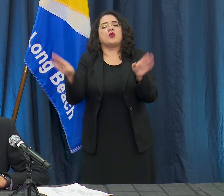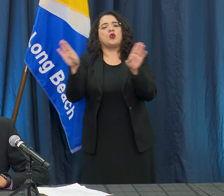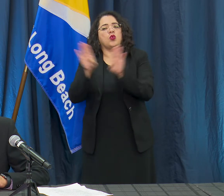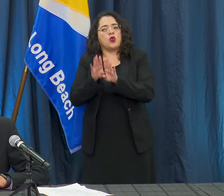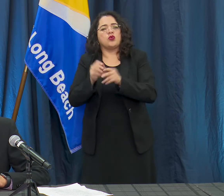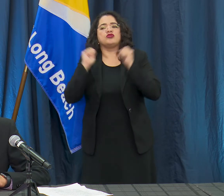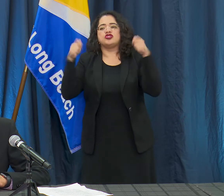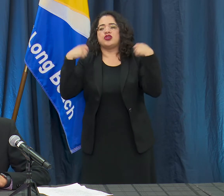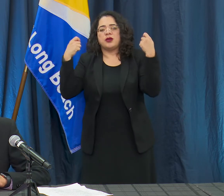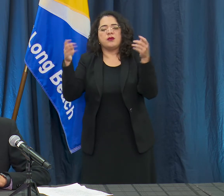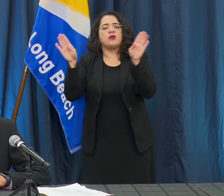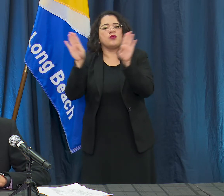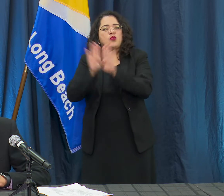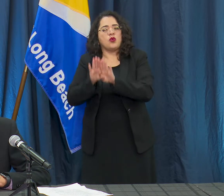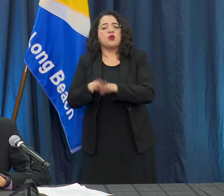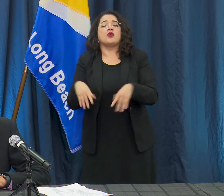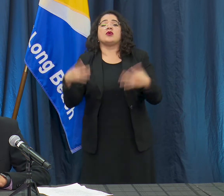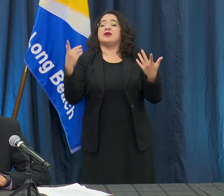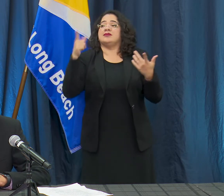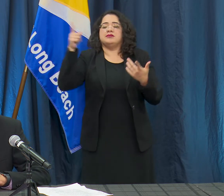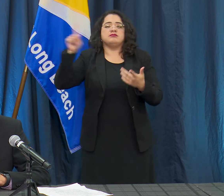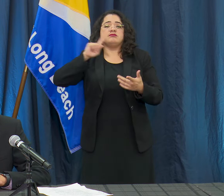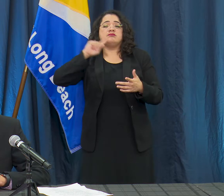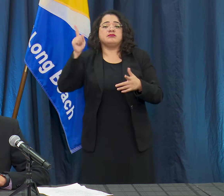coverings when we're out interacting with folks, and then we can continue